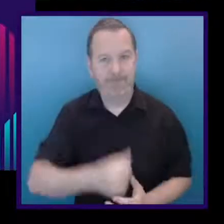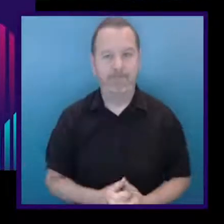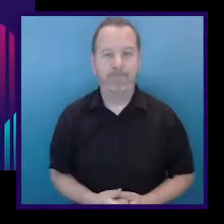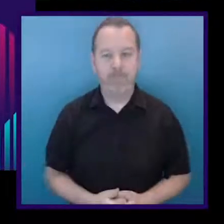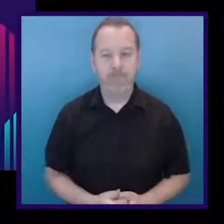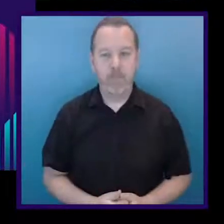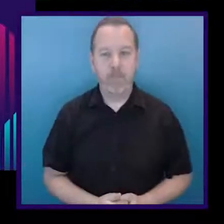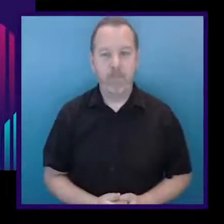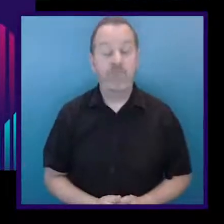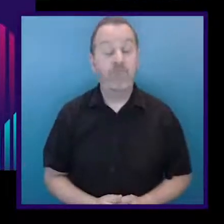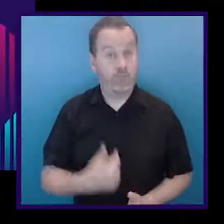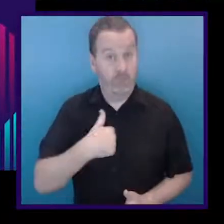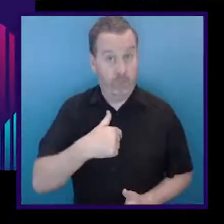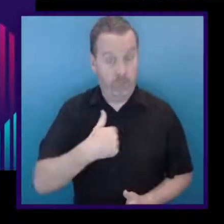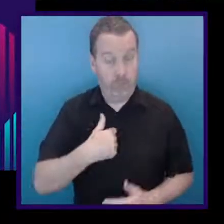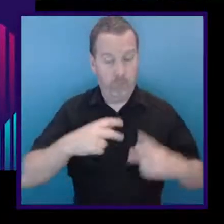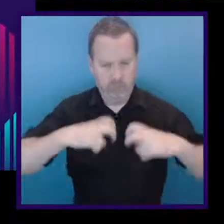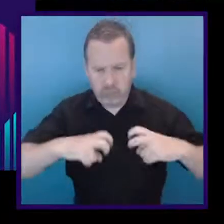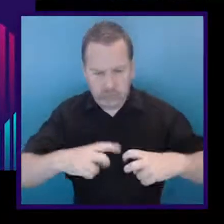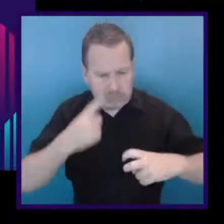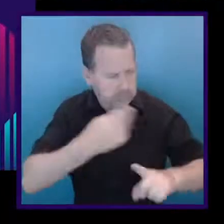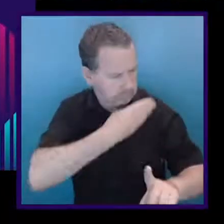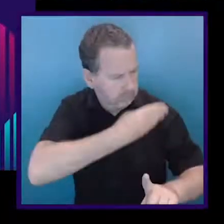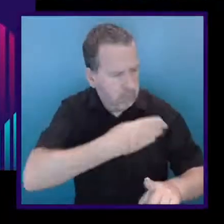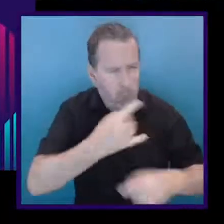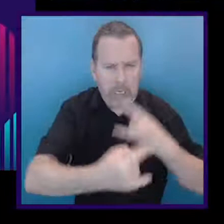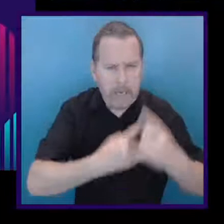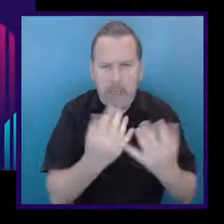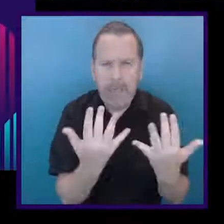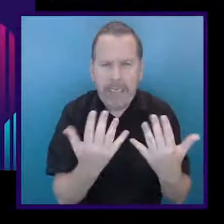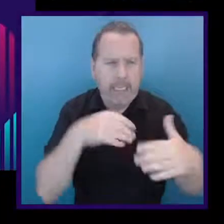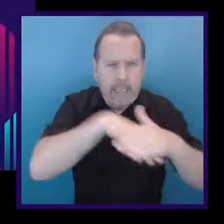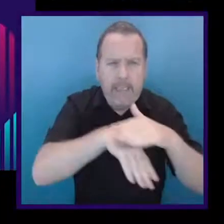As a researcher, I looked at the trends in entries over the past 25 years for GCSE because